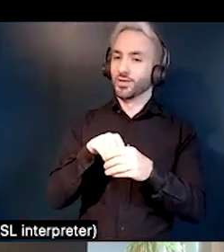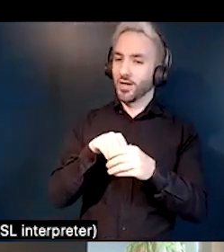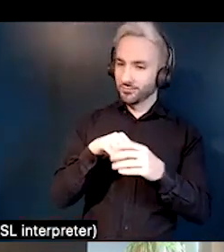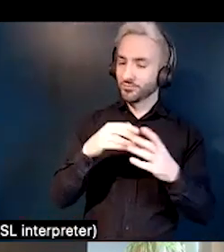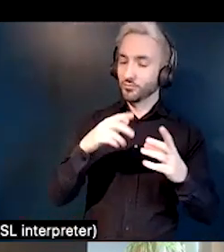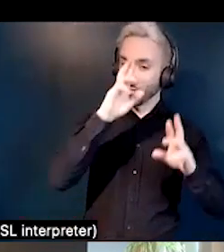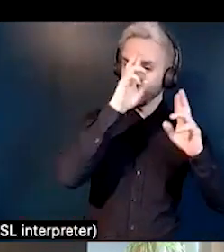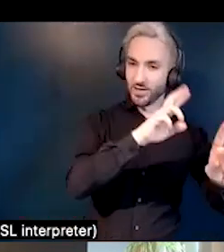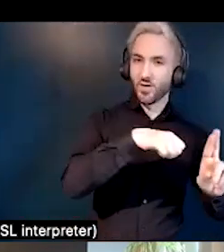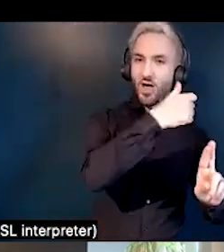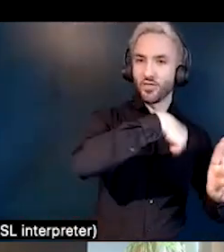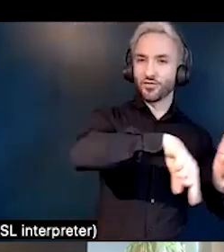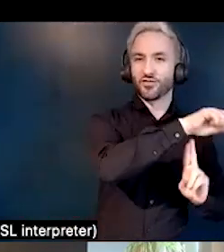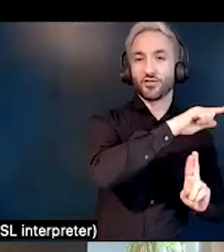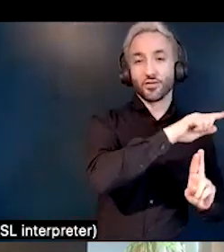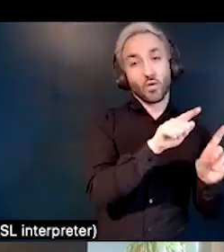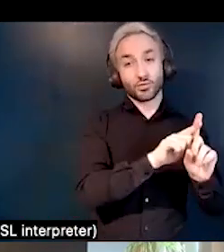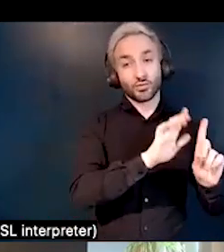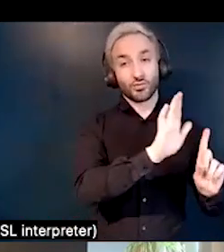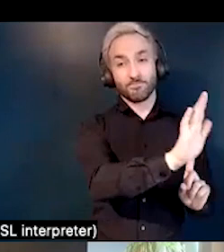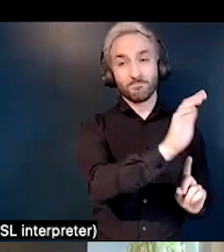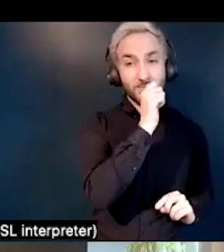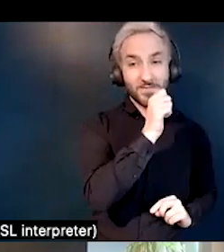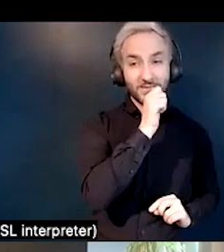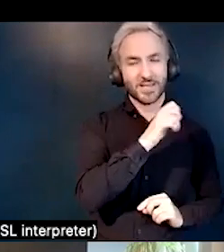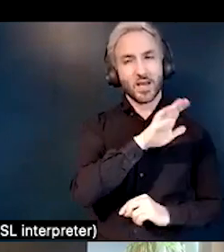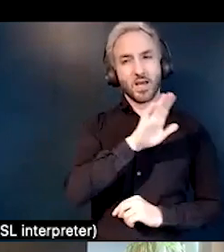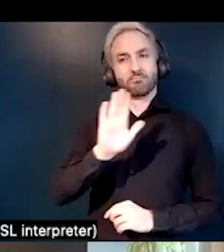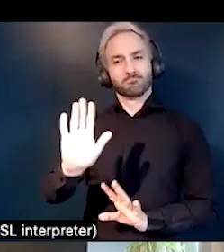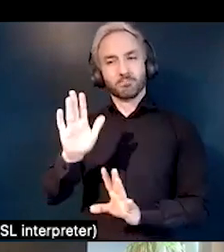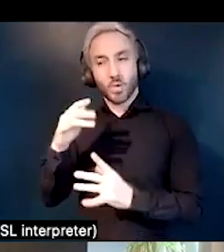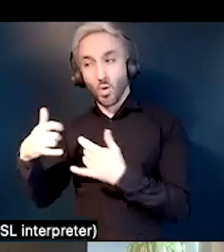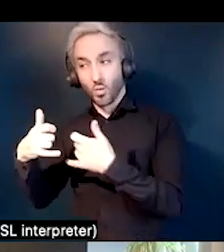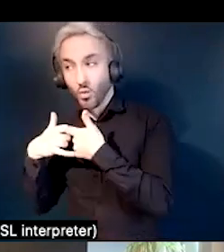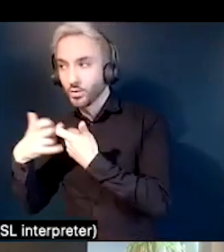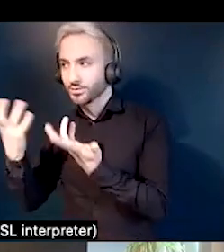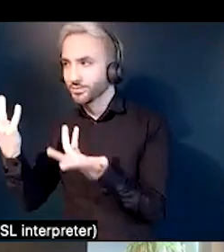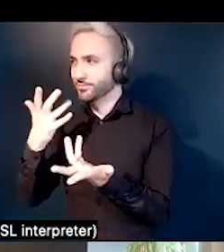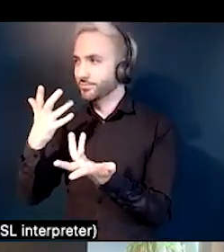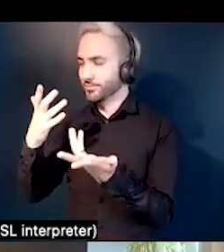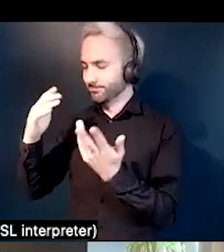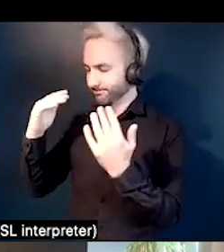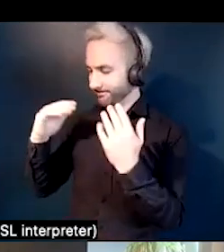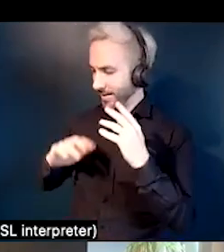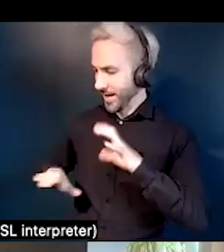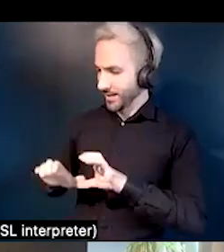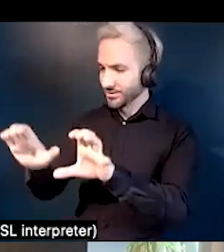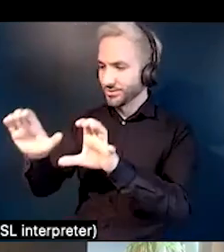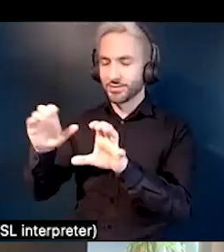and be aware of your words and actions and report any violations to techforum@booknetcanada.ca.